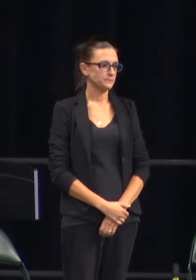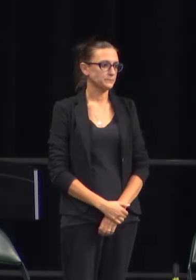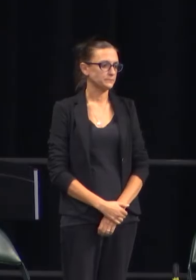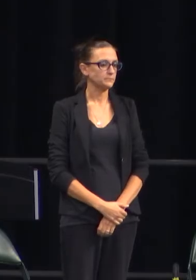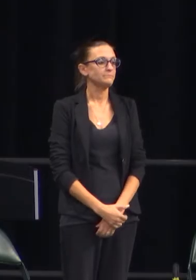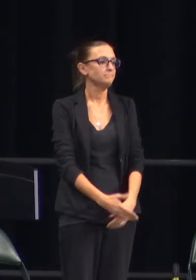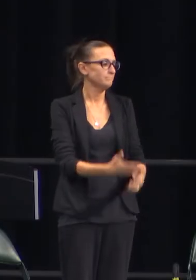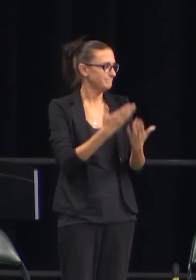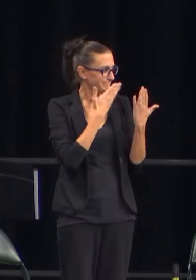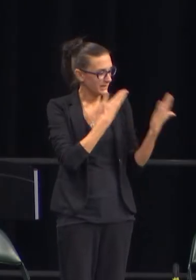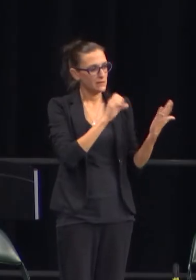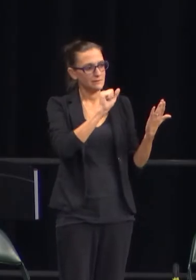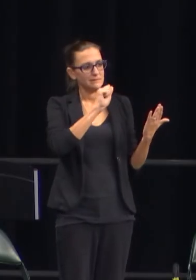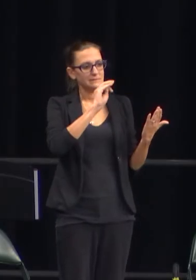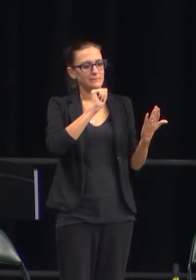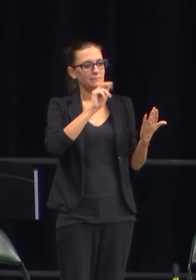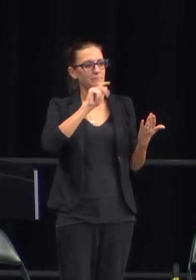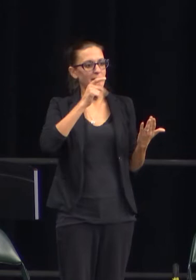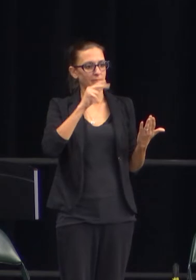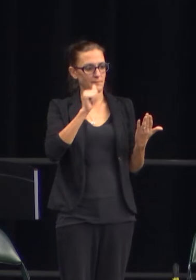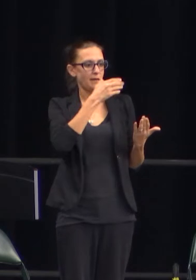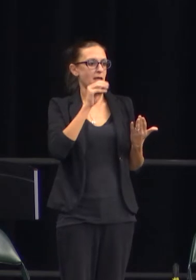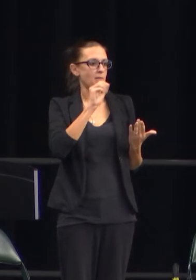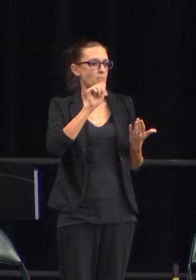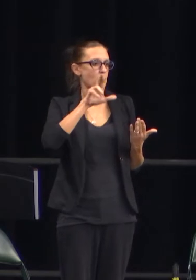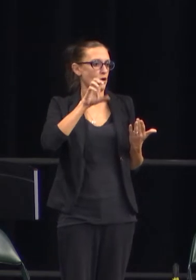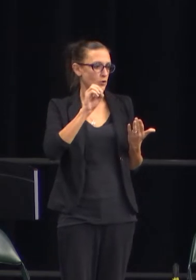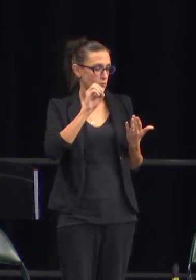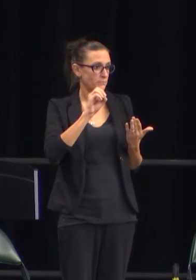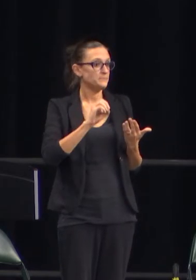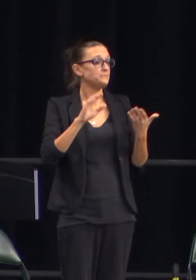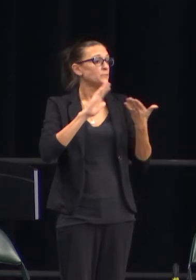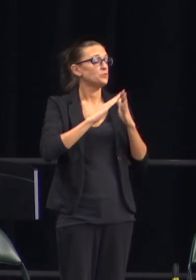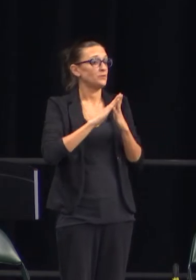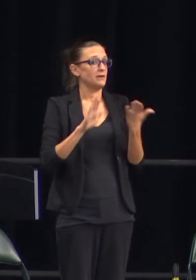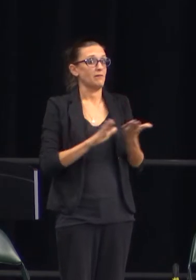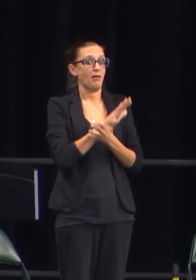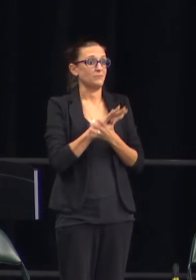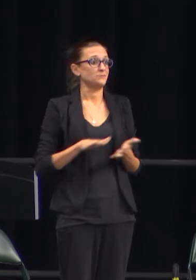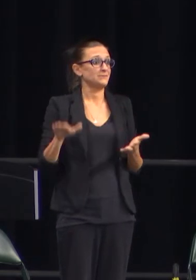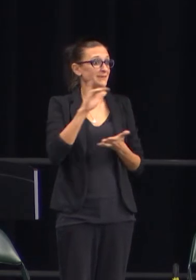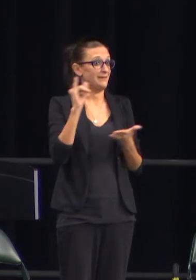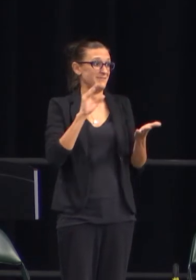Thank you, Samantha and Marco. Community colleges now enroll more than half